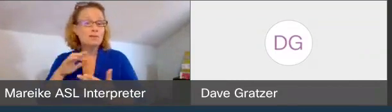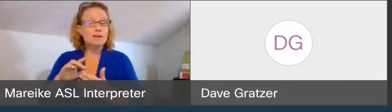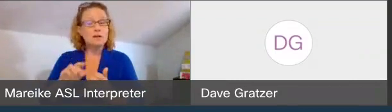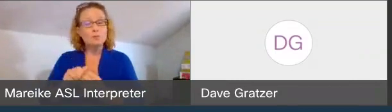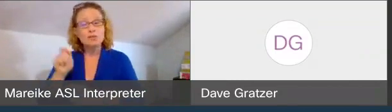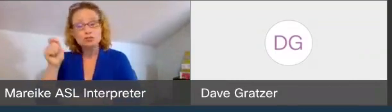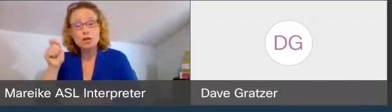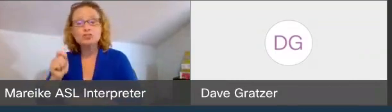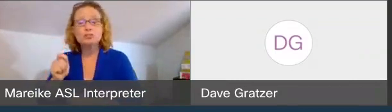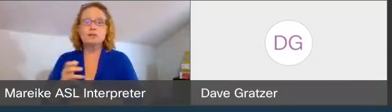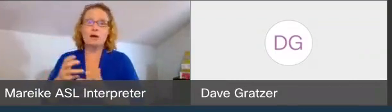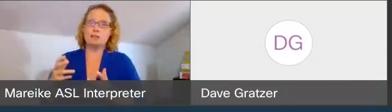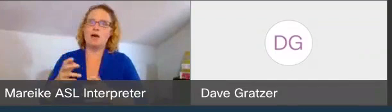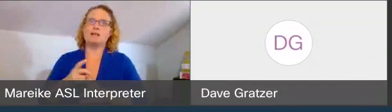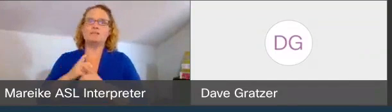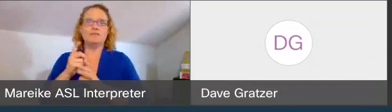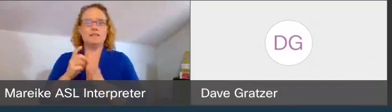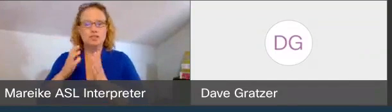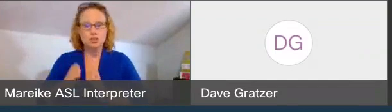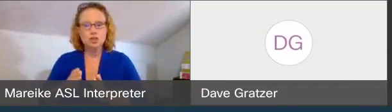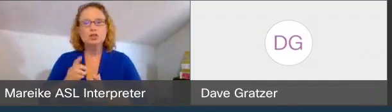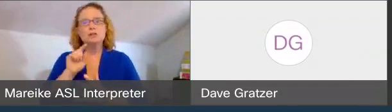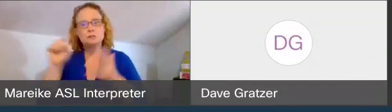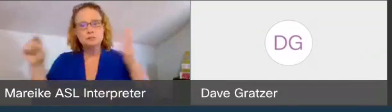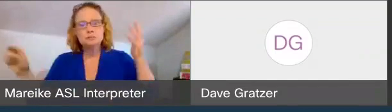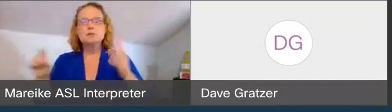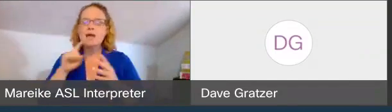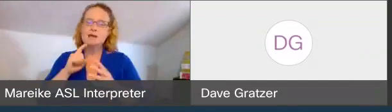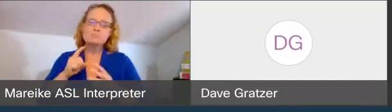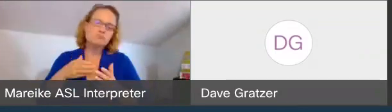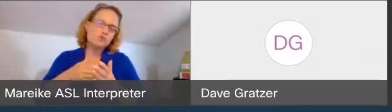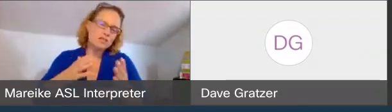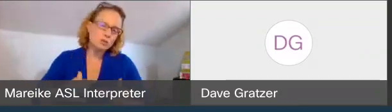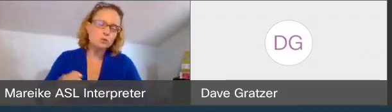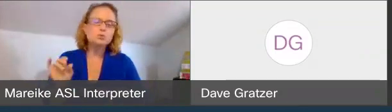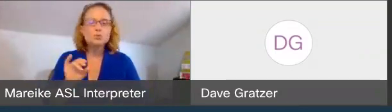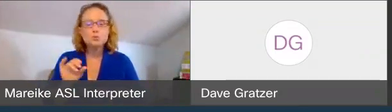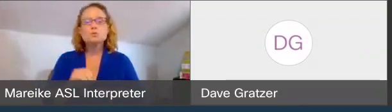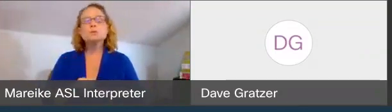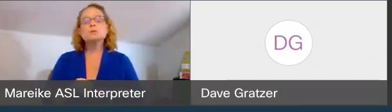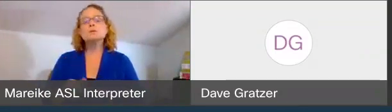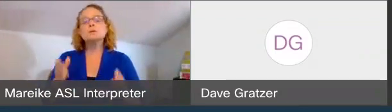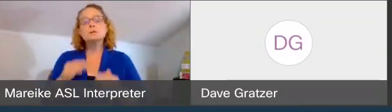a lot of contact with defense attorneys and also prosecutors and supporting our clients